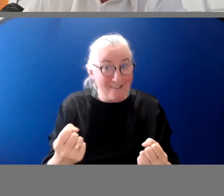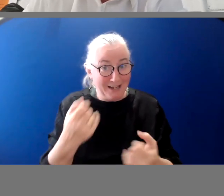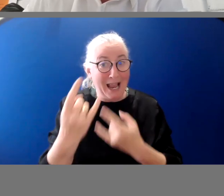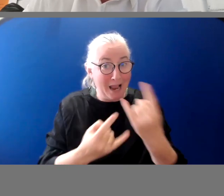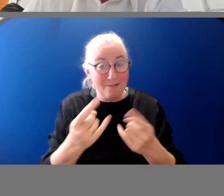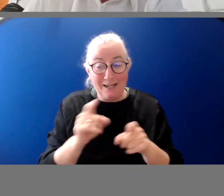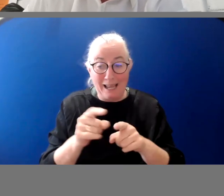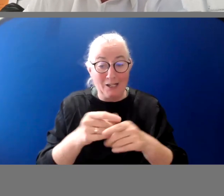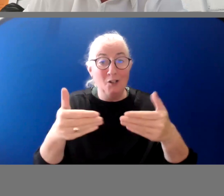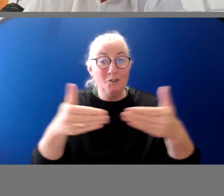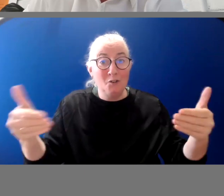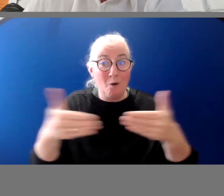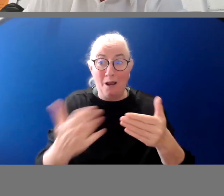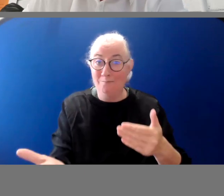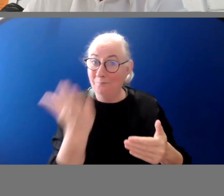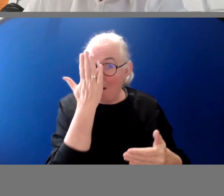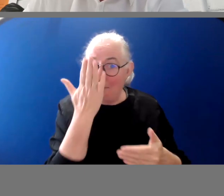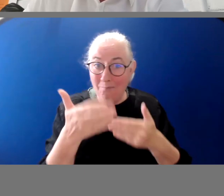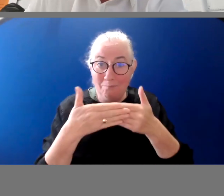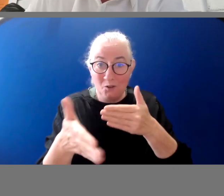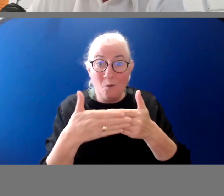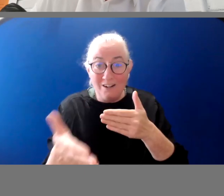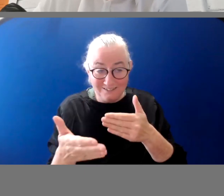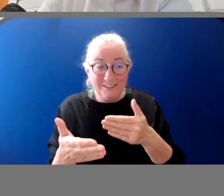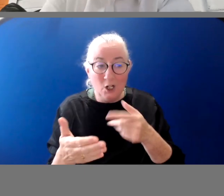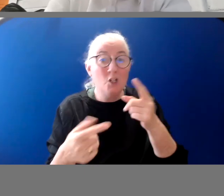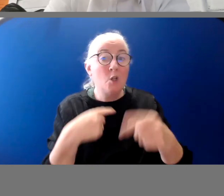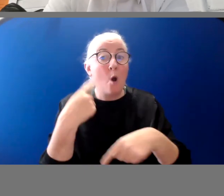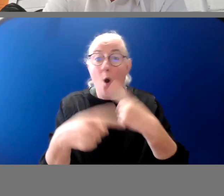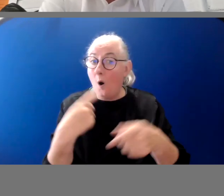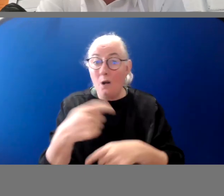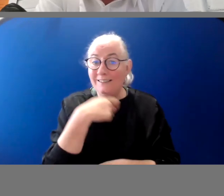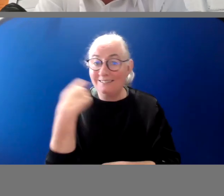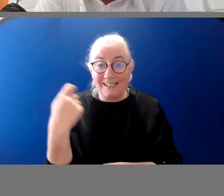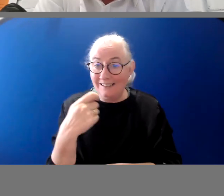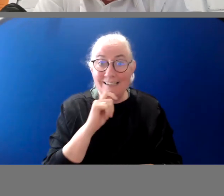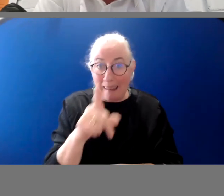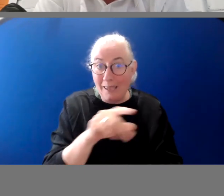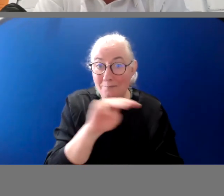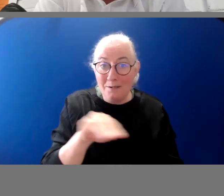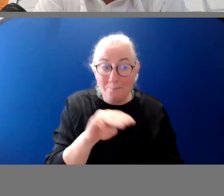at home and stuff like that so what I always say to people is look think about the branding of your